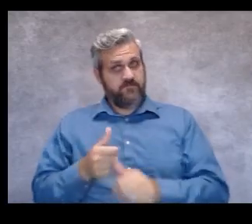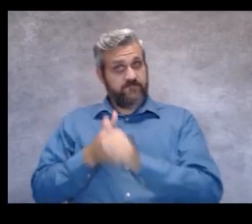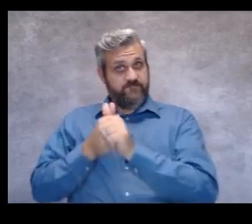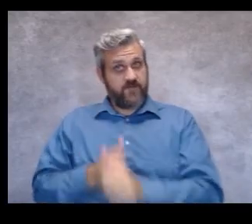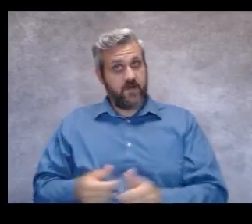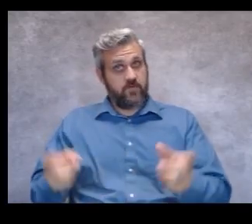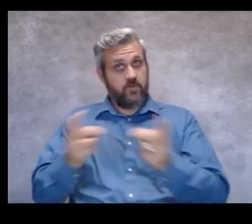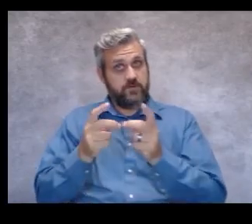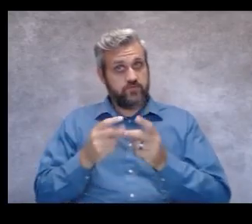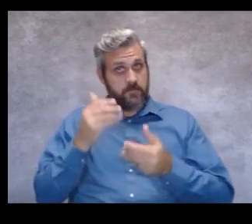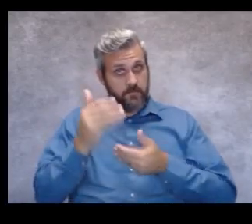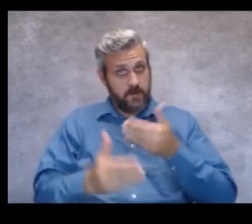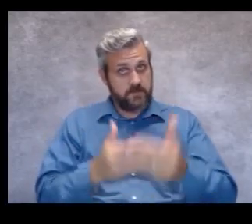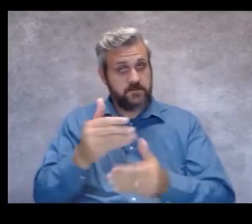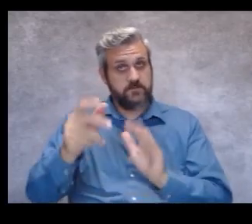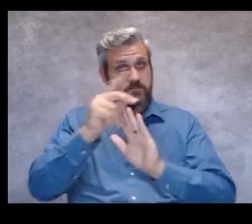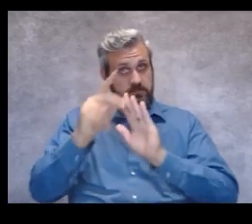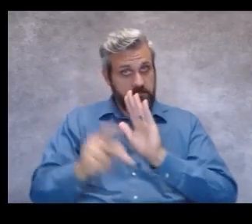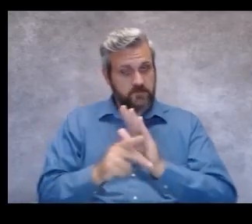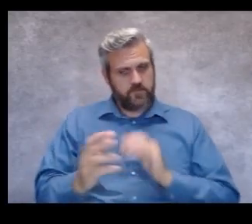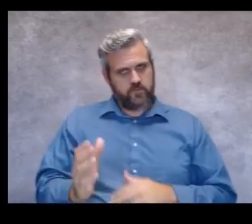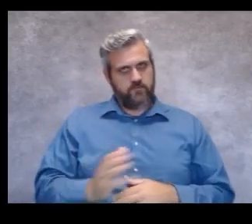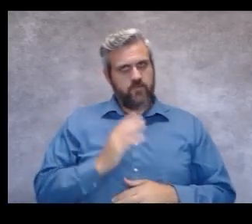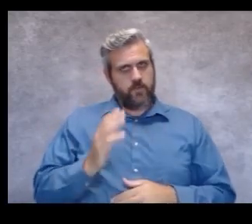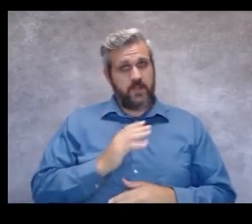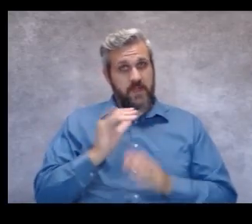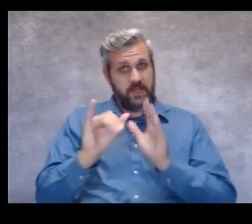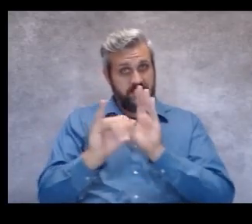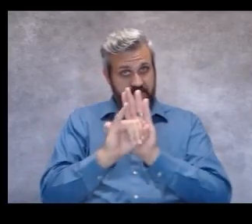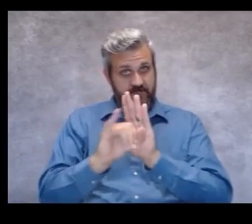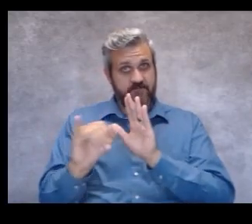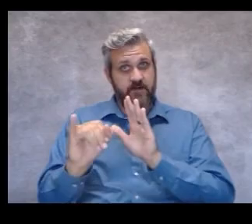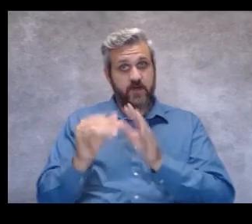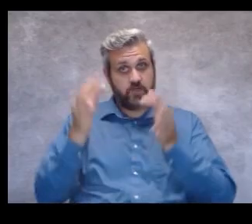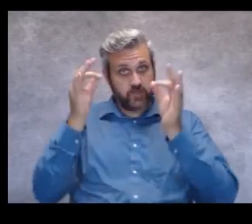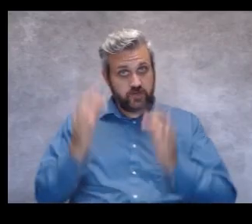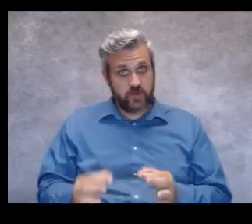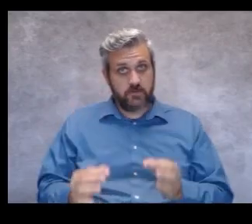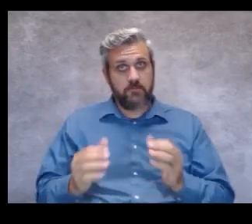district policies and procedures. ERS to formally identify and determine level